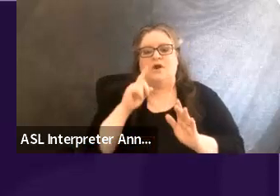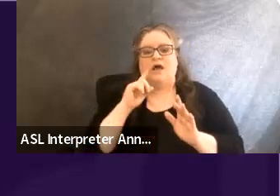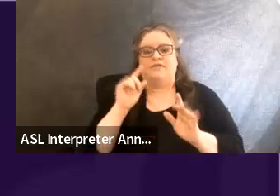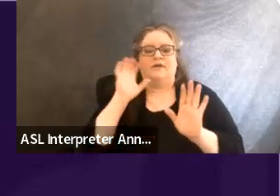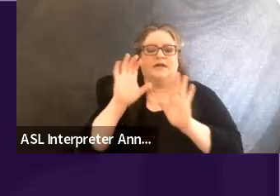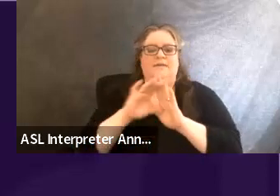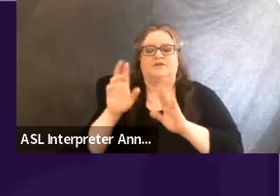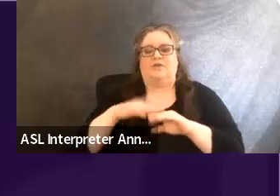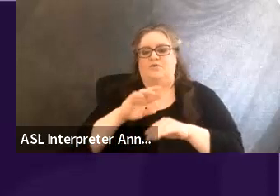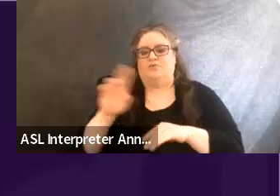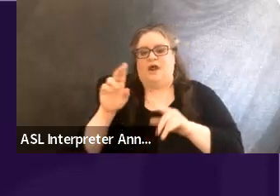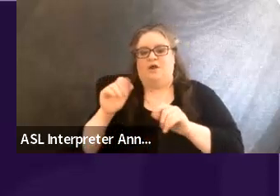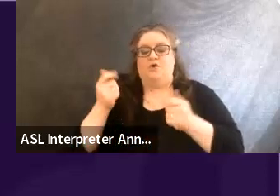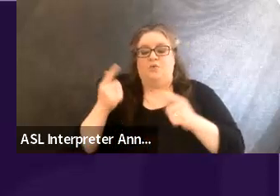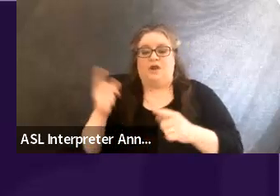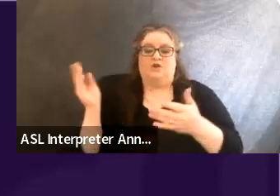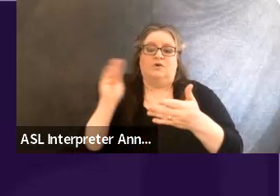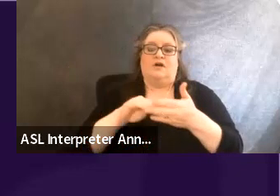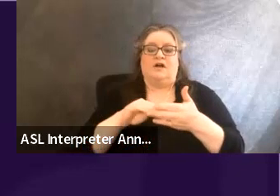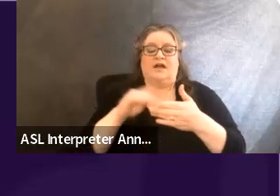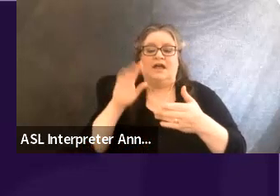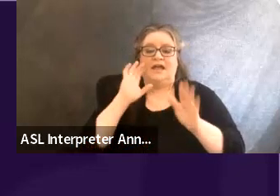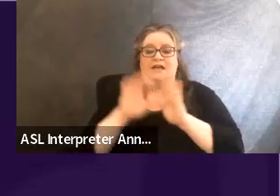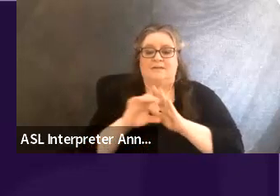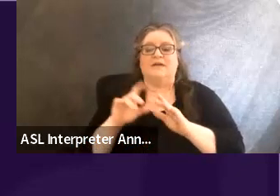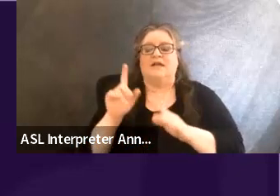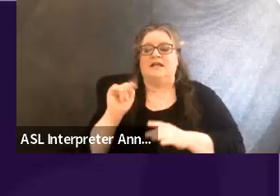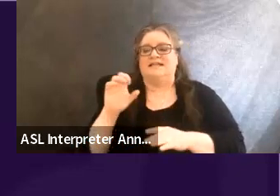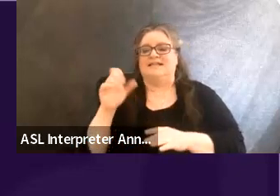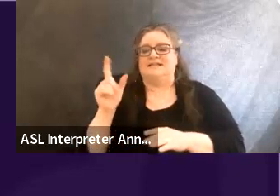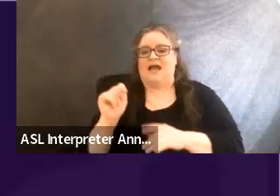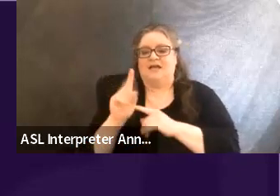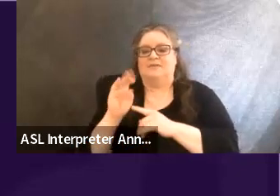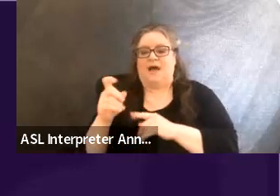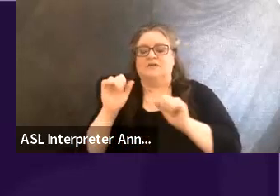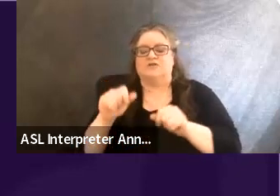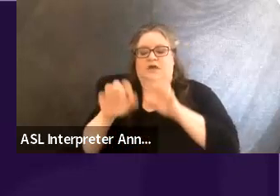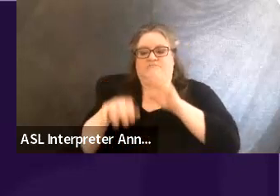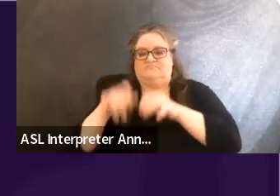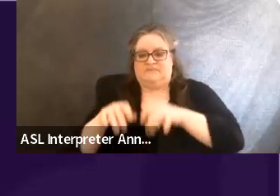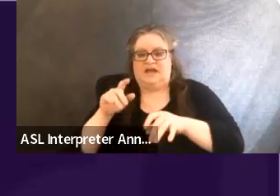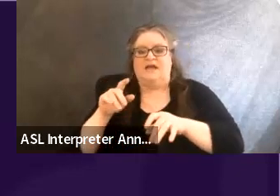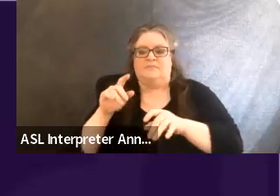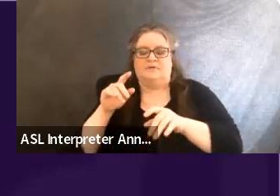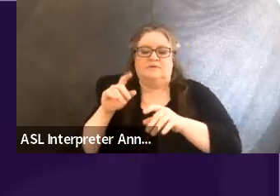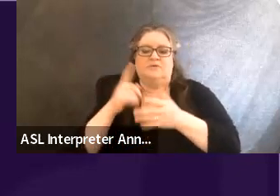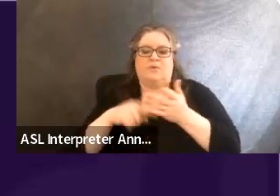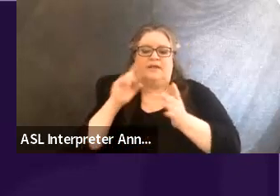When you insert an image into a page, there's a text box where you can type the Alt Text of the image, and this is where